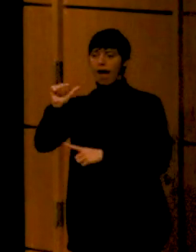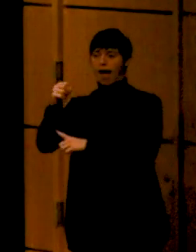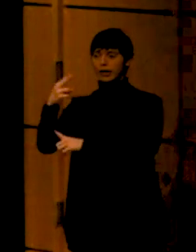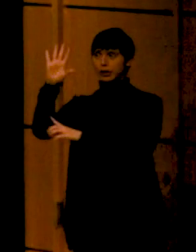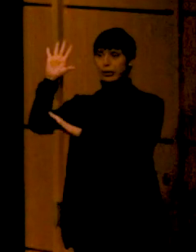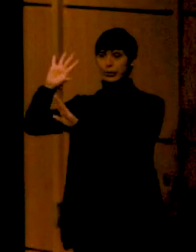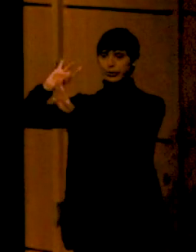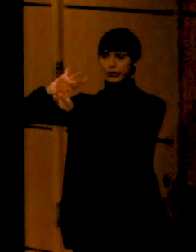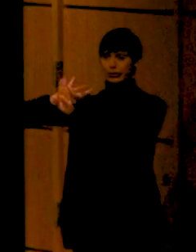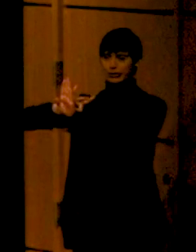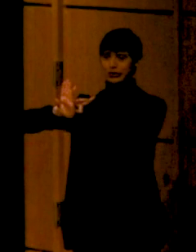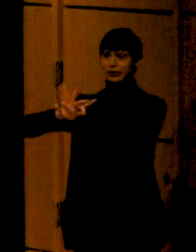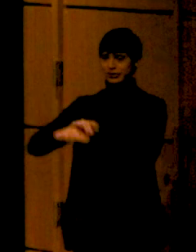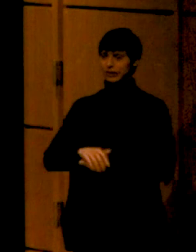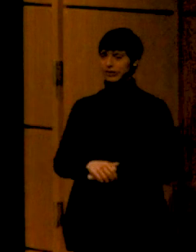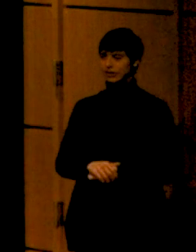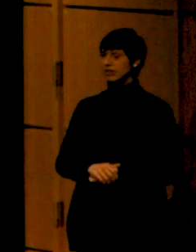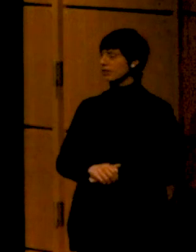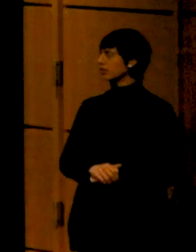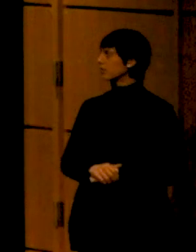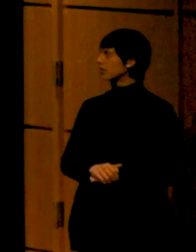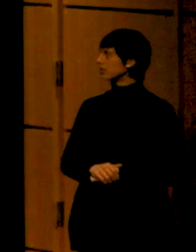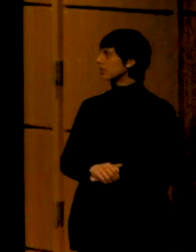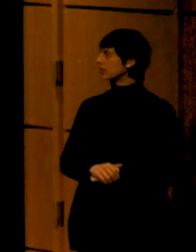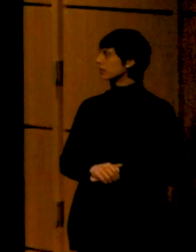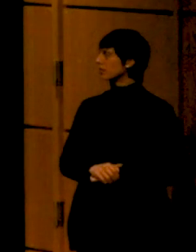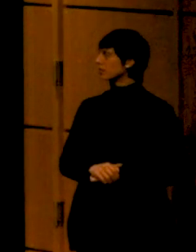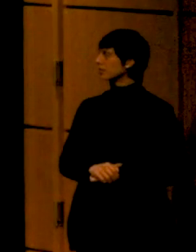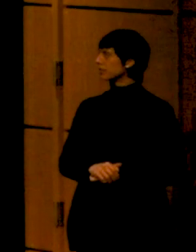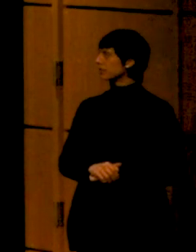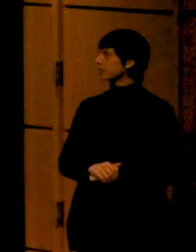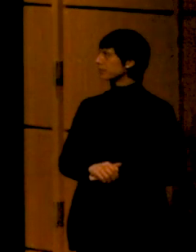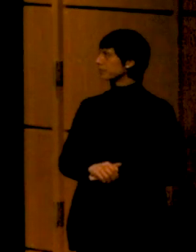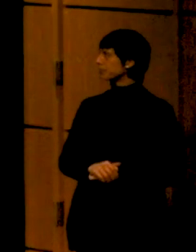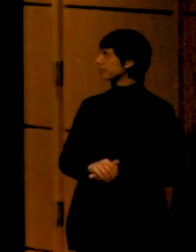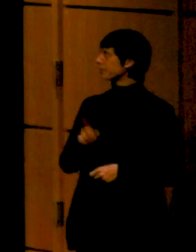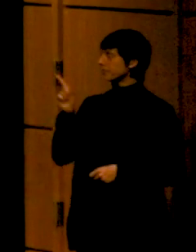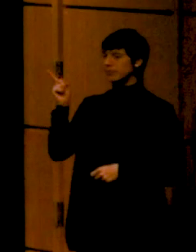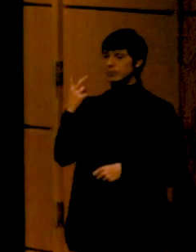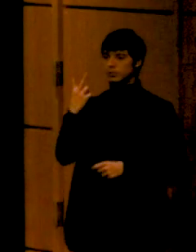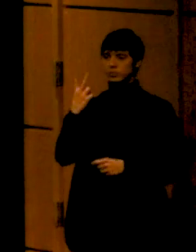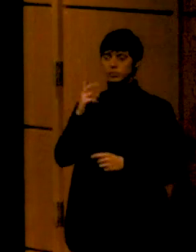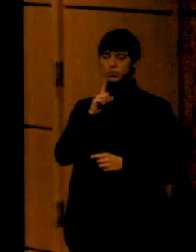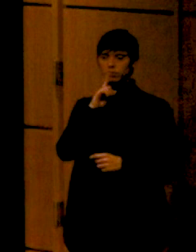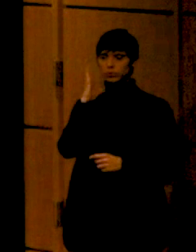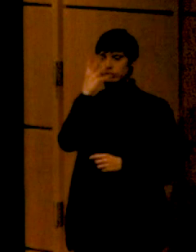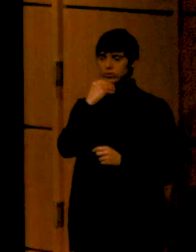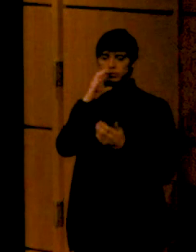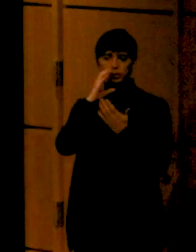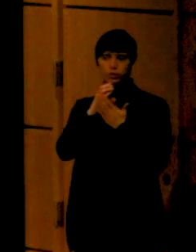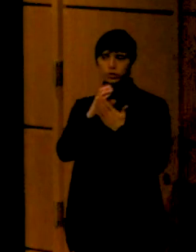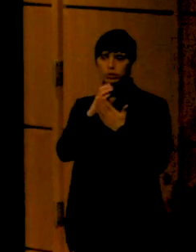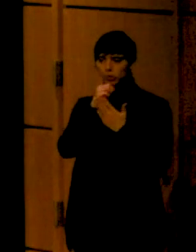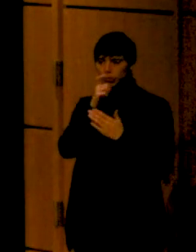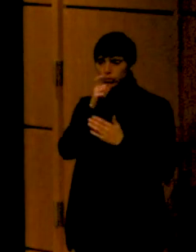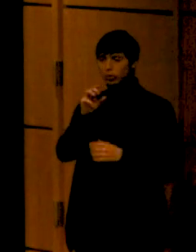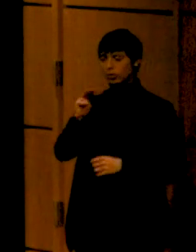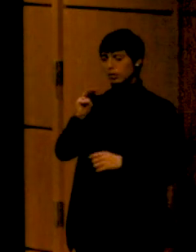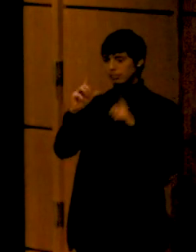There are two of the wonderful images of the blowdown all these created by Marilyn Bridges.